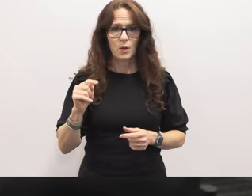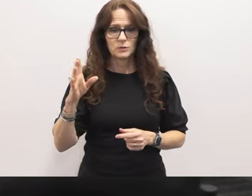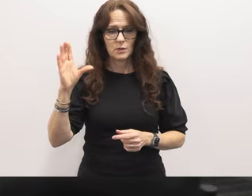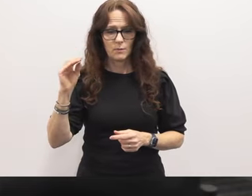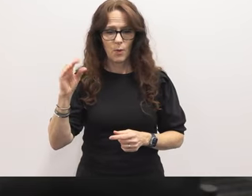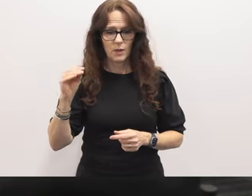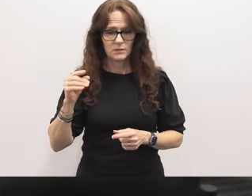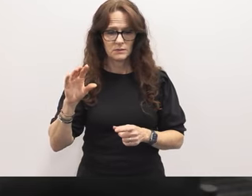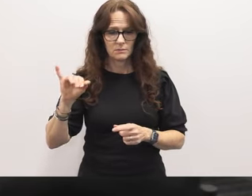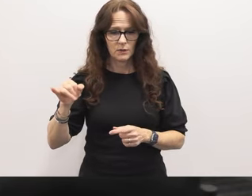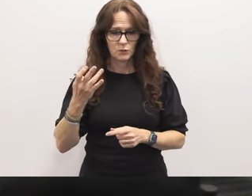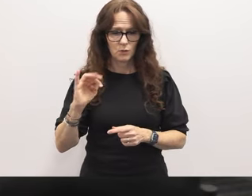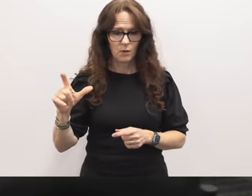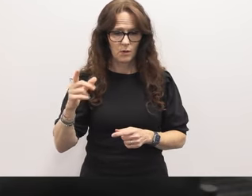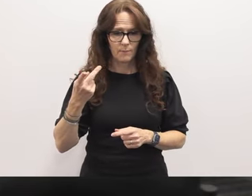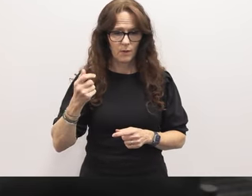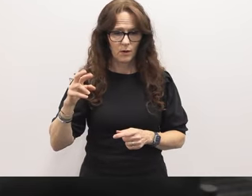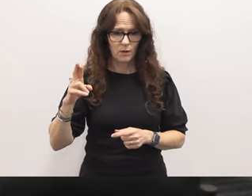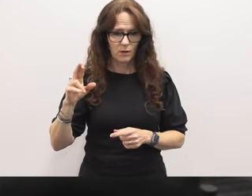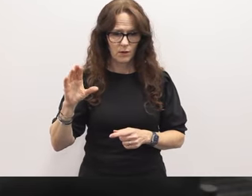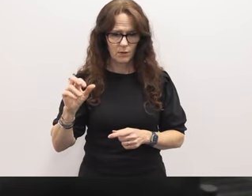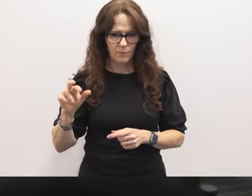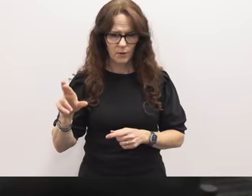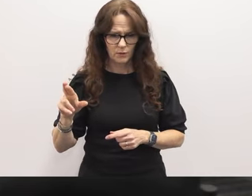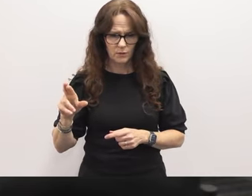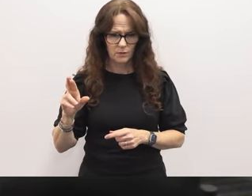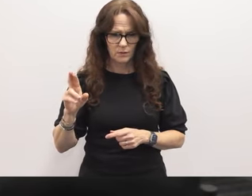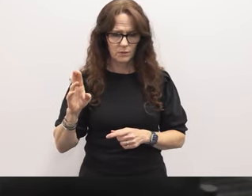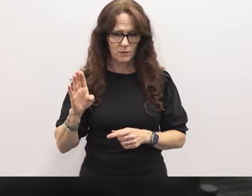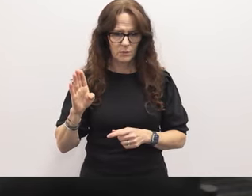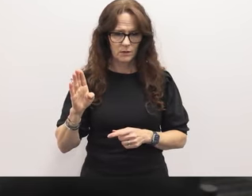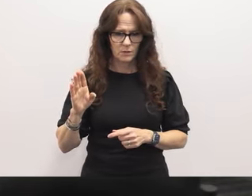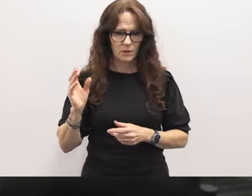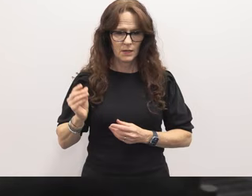which if there's a middle schooler in your life, put this book in their hands, please.